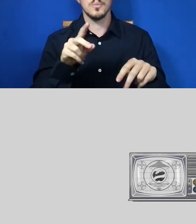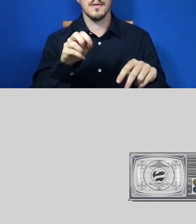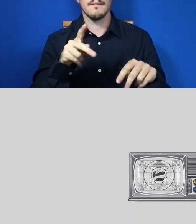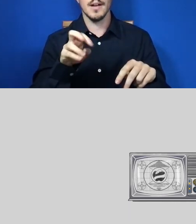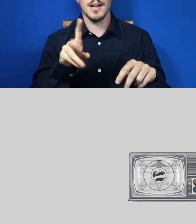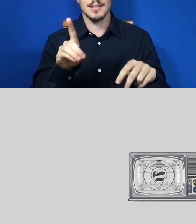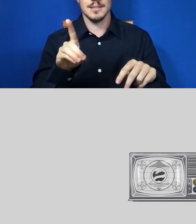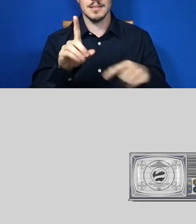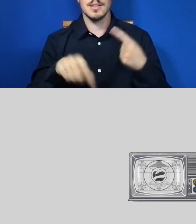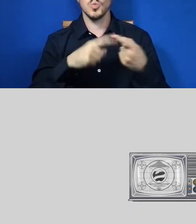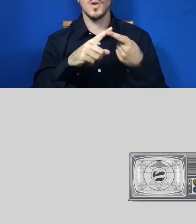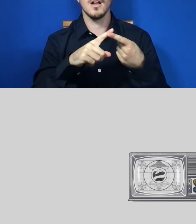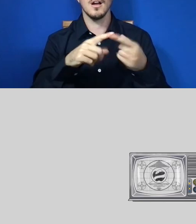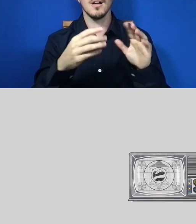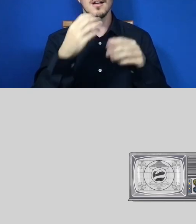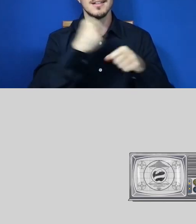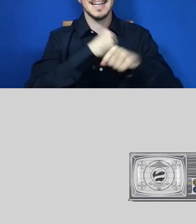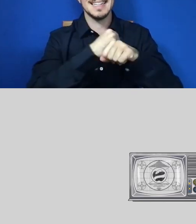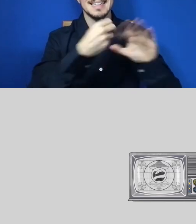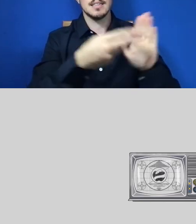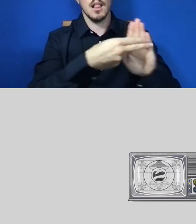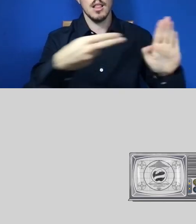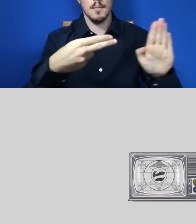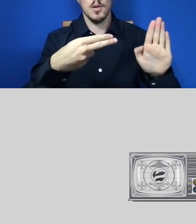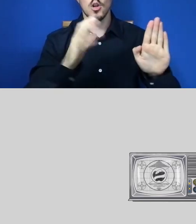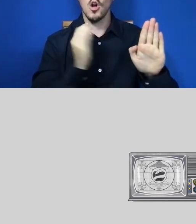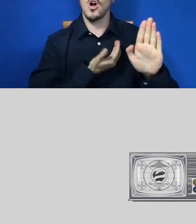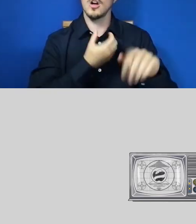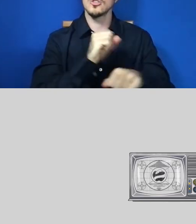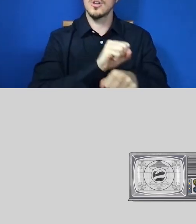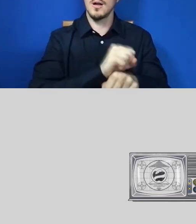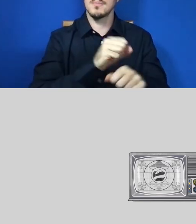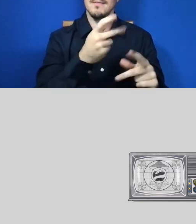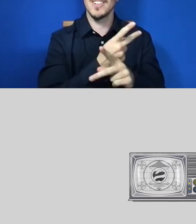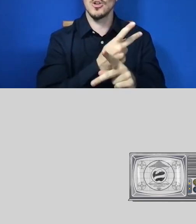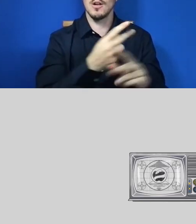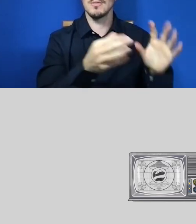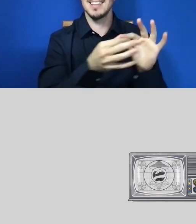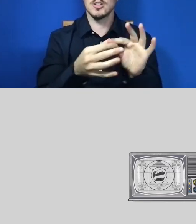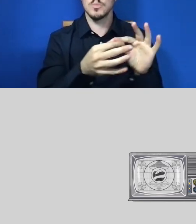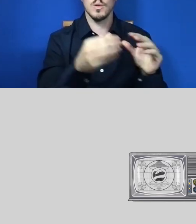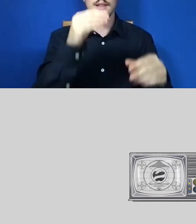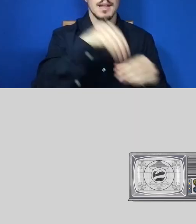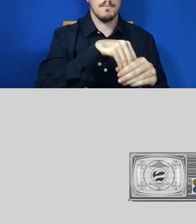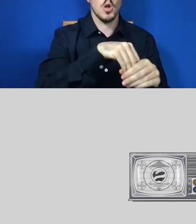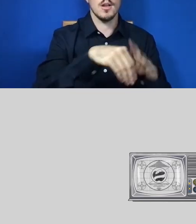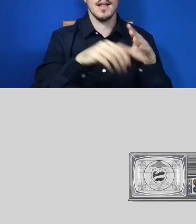and our machine learning model's job is to find the relationship between the input and the output data.